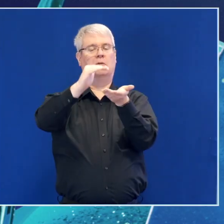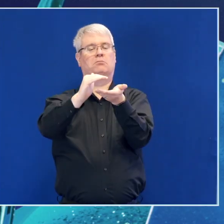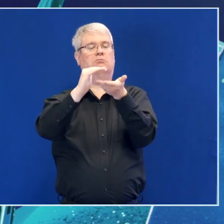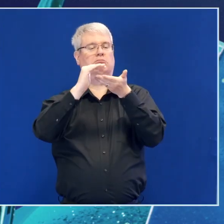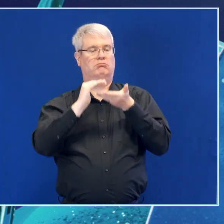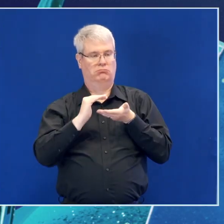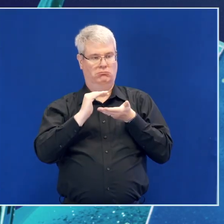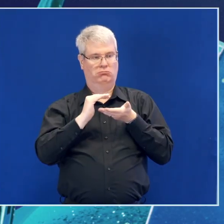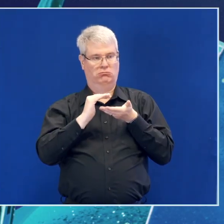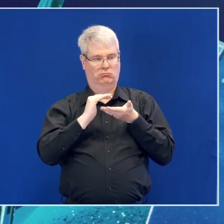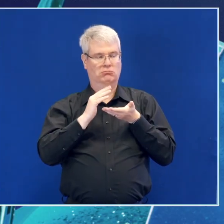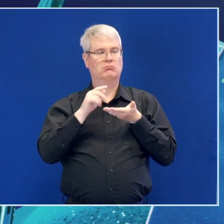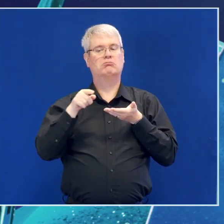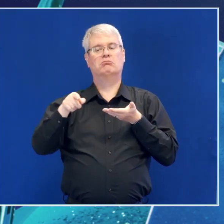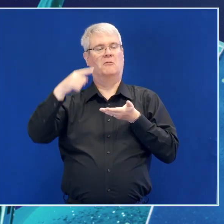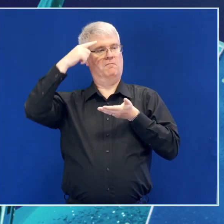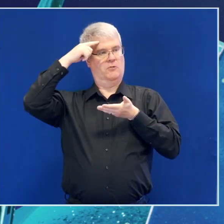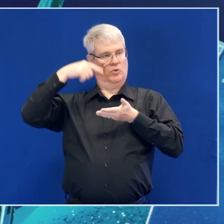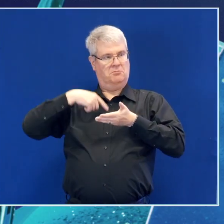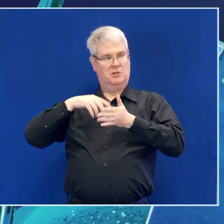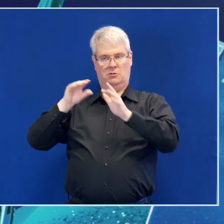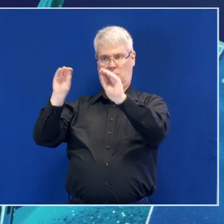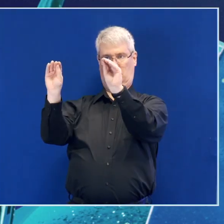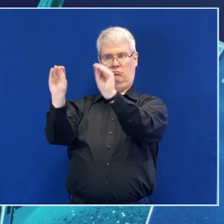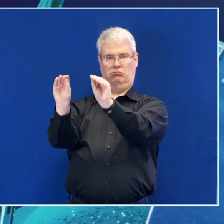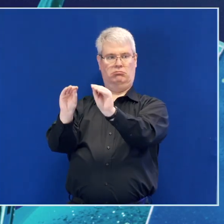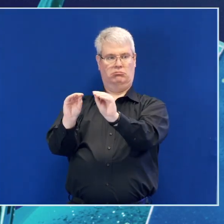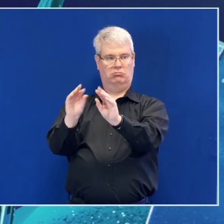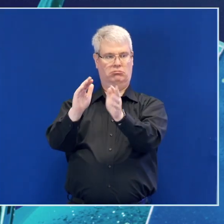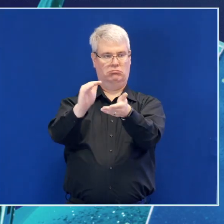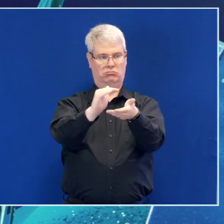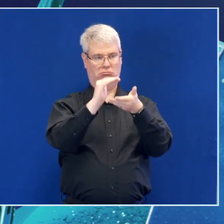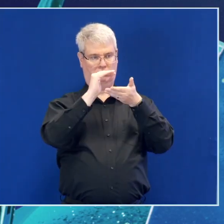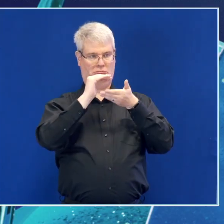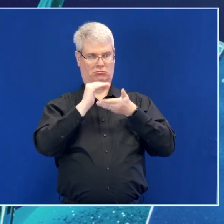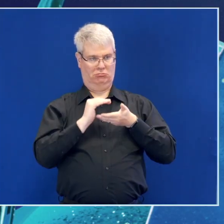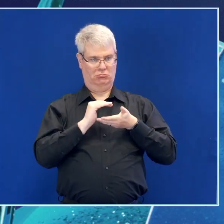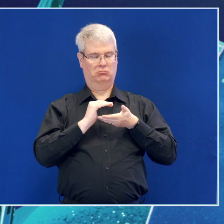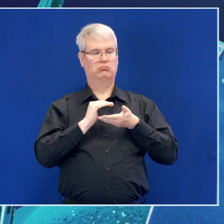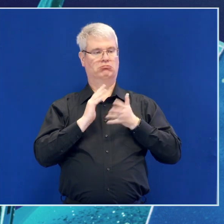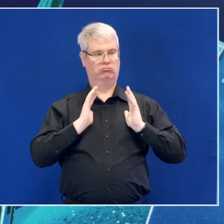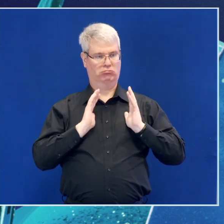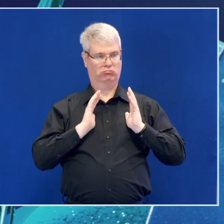Nobody knows I'm asking these questions. Number two, offer personalized accommodations.